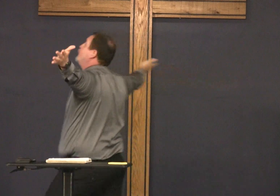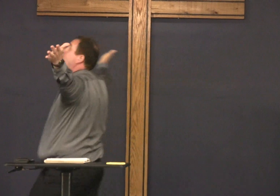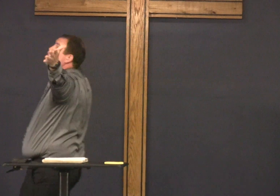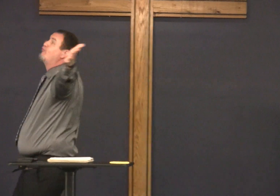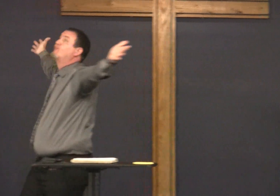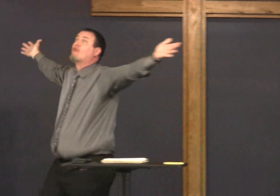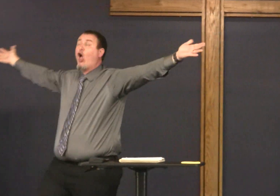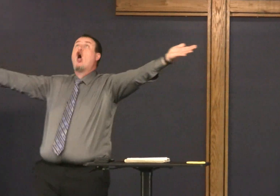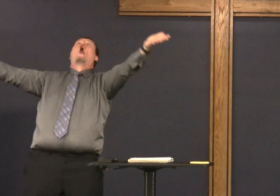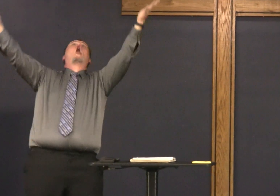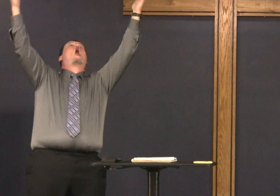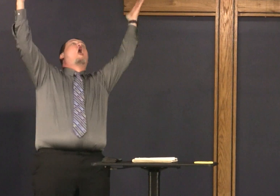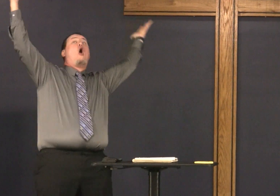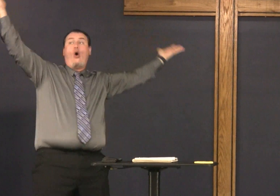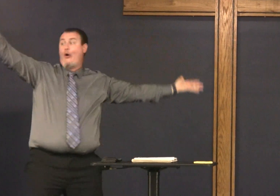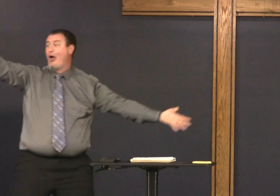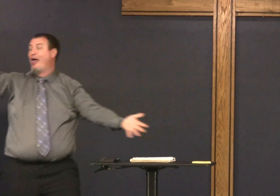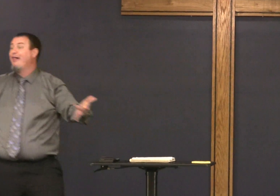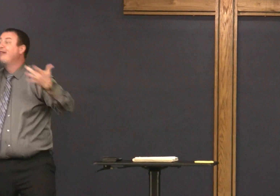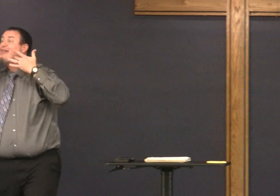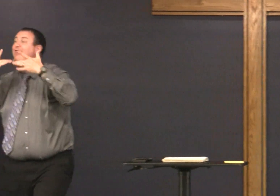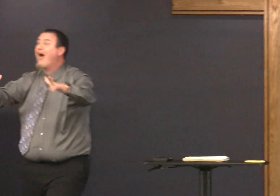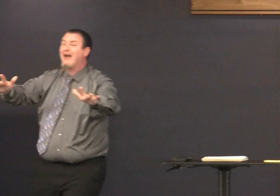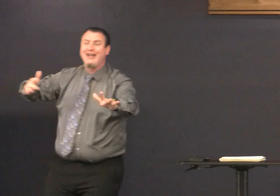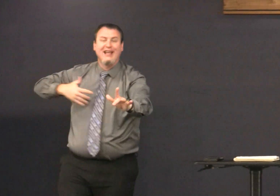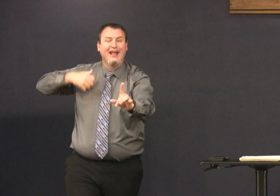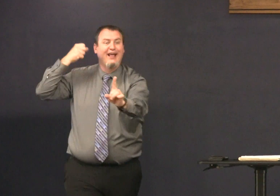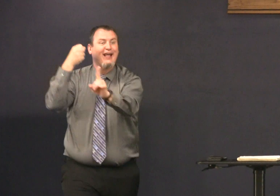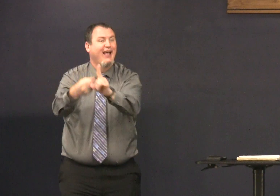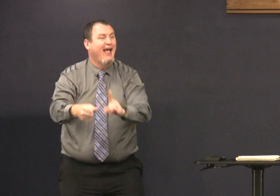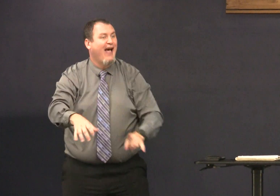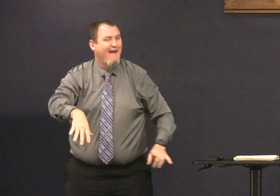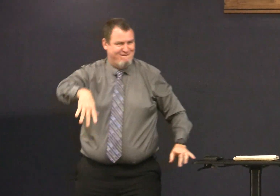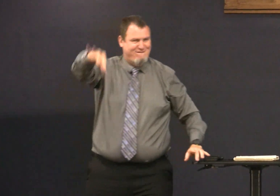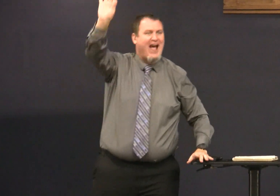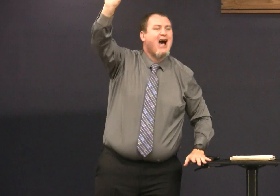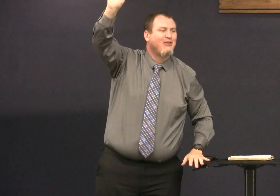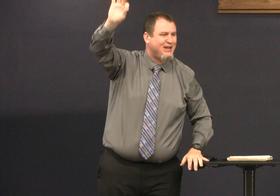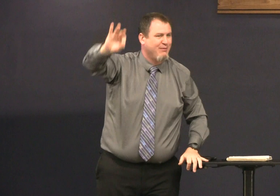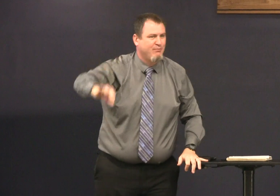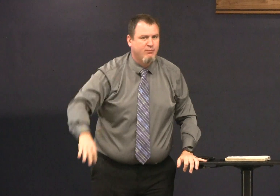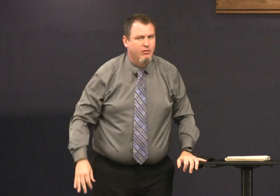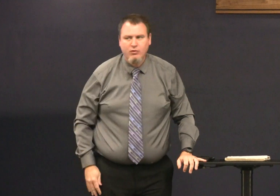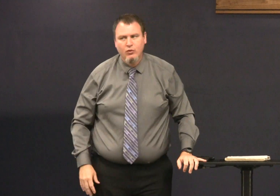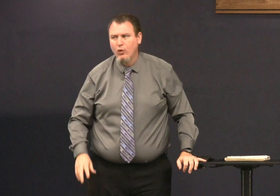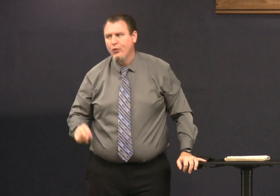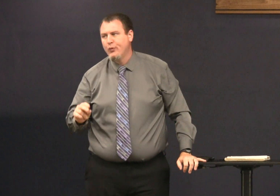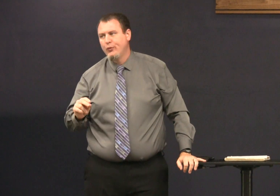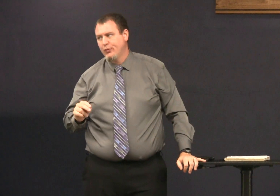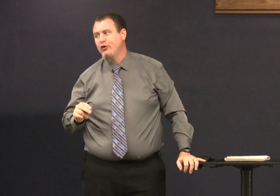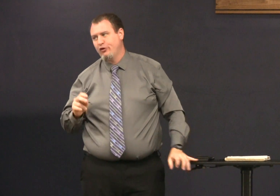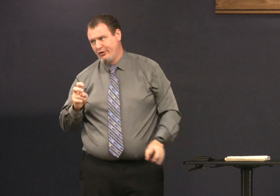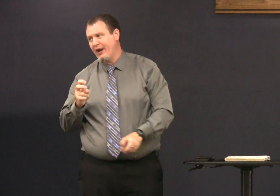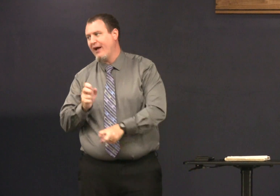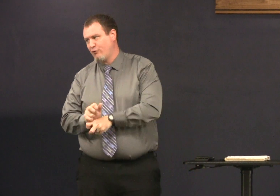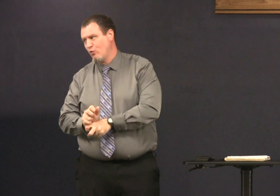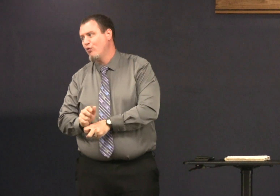you can't walk around pretending not to see anywhere and then wow that was lucky I Finally Found Jesus it doesn't work that way